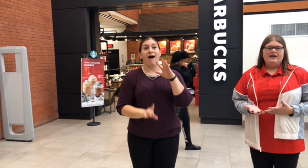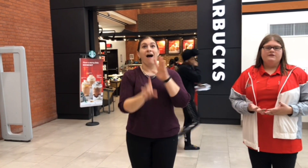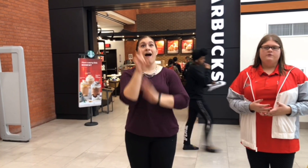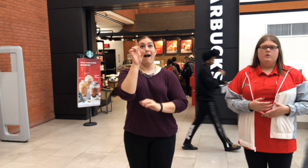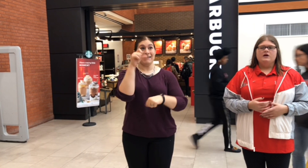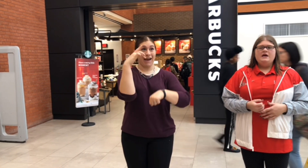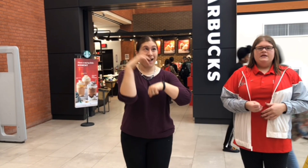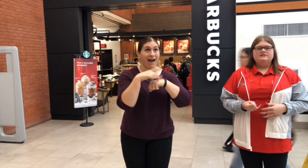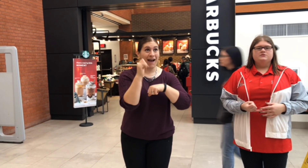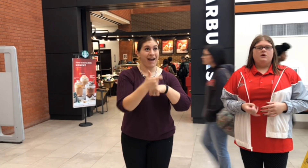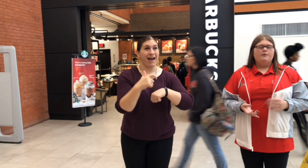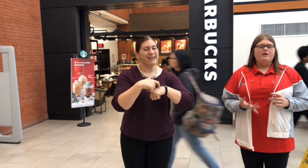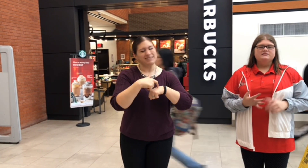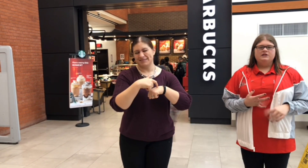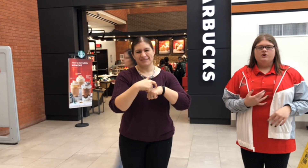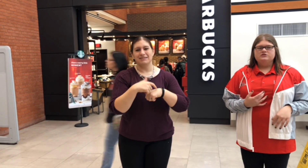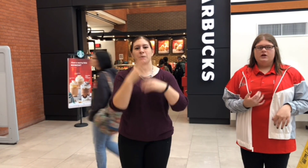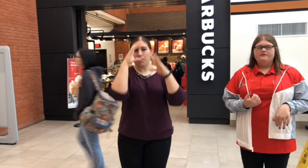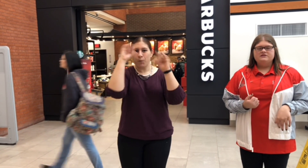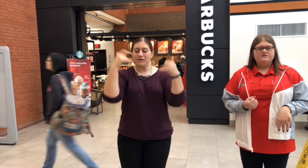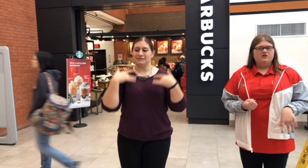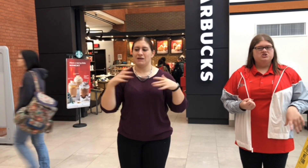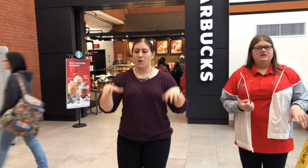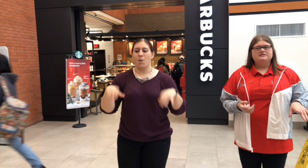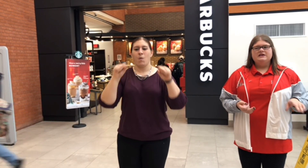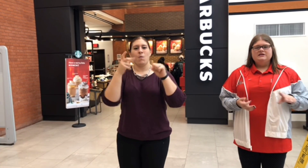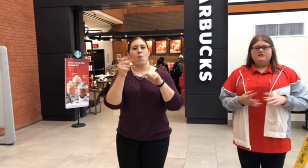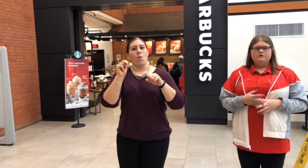the eighth floor this is where our president hosts a lot of his functions. Different organizations will host banquets, formals....